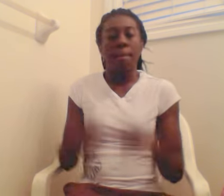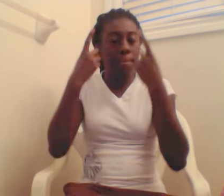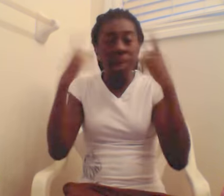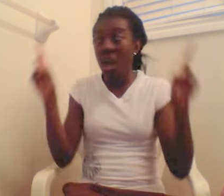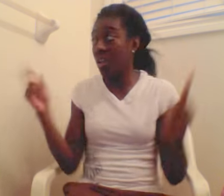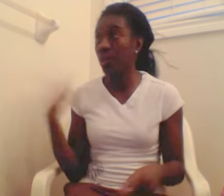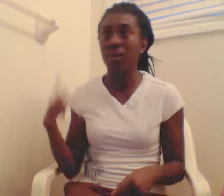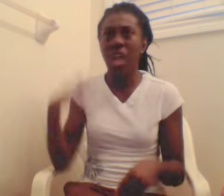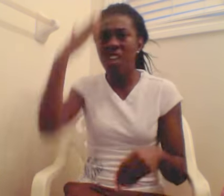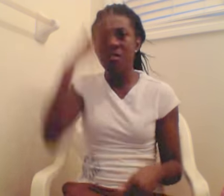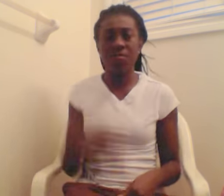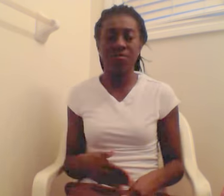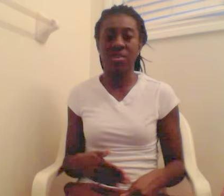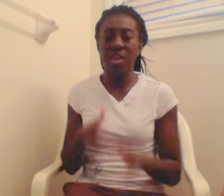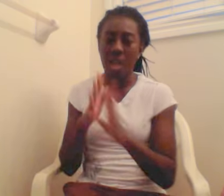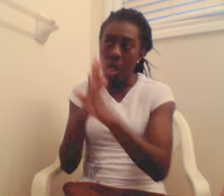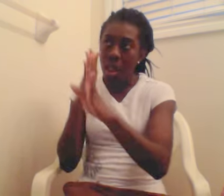lexical mouthing (PAH!) Finally!